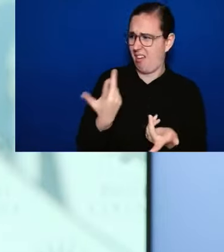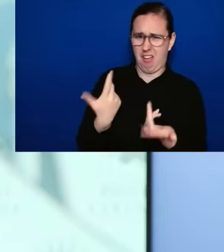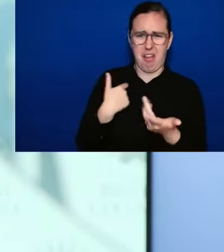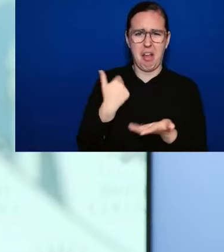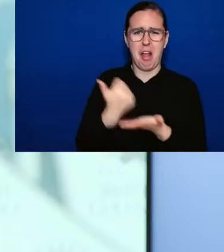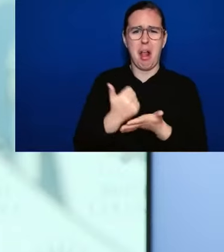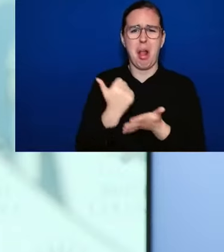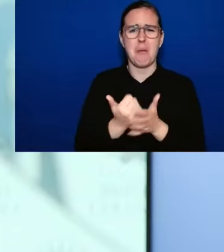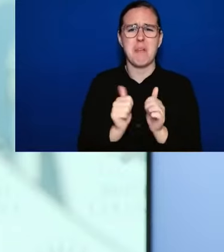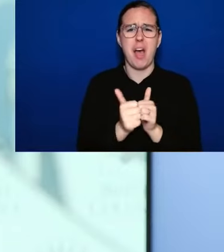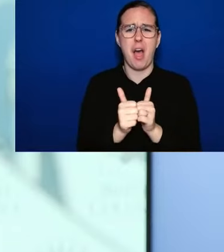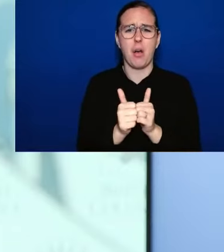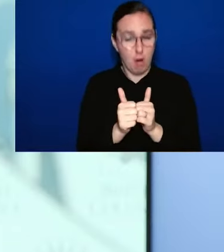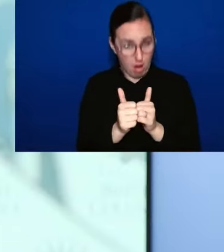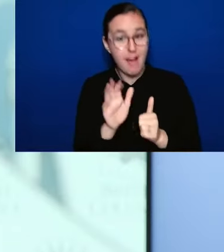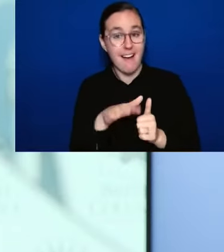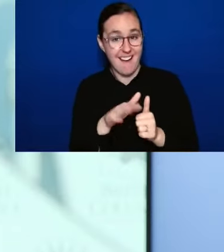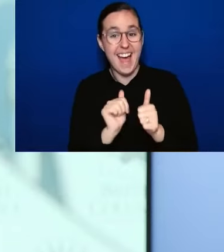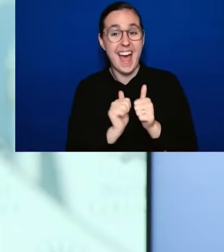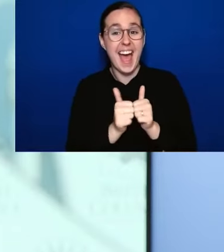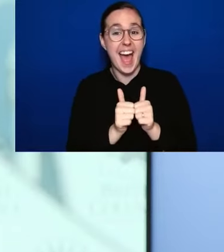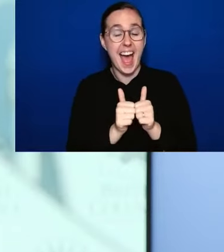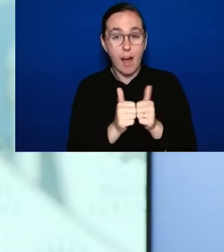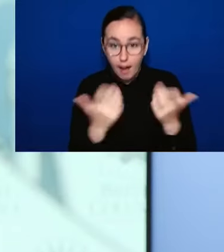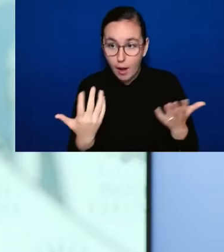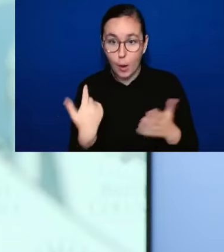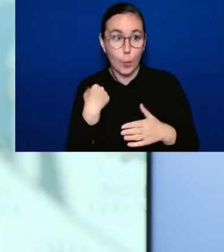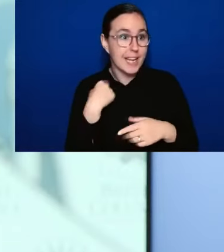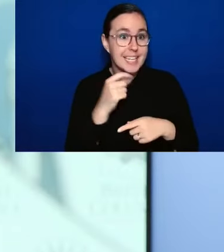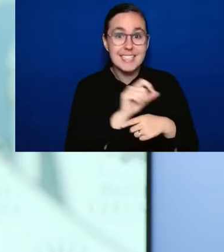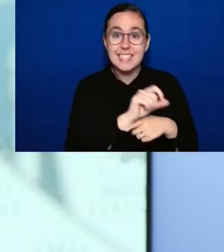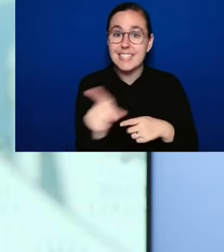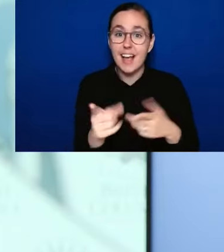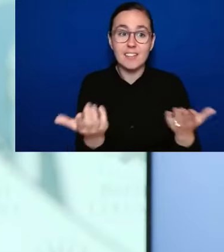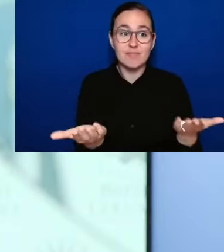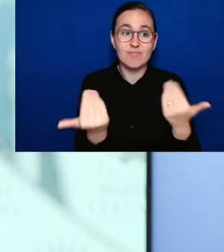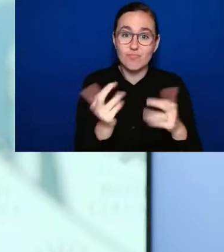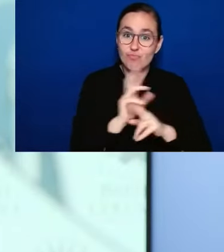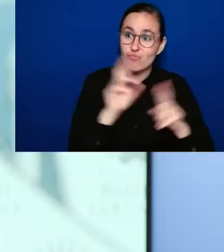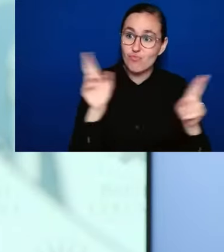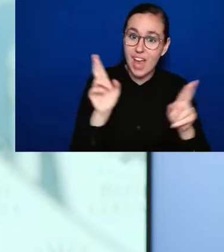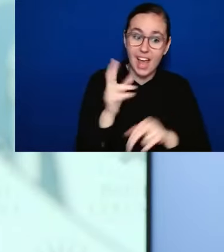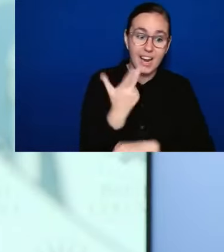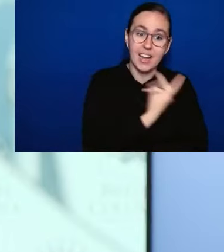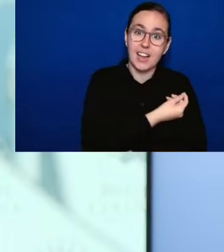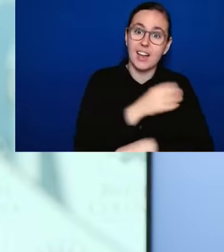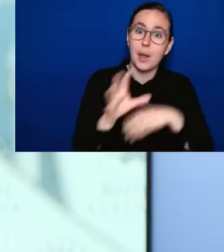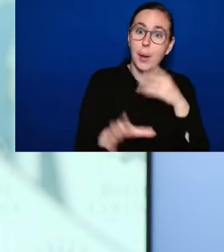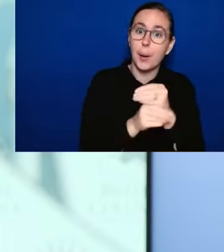invited to get their masters. Of a cover nineteen Lexi. When